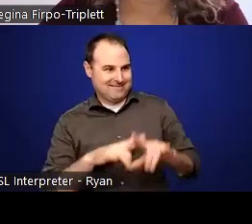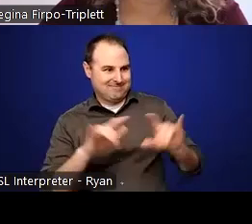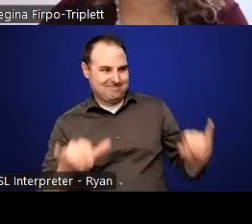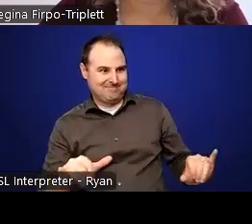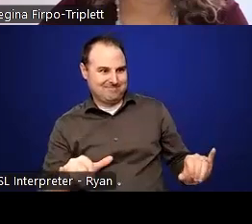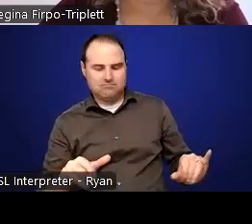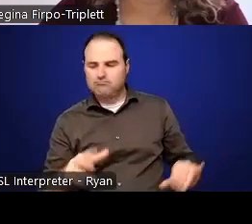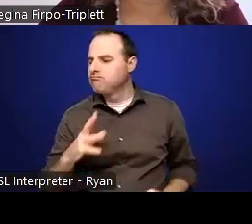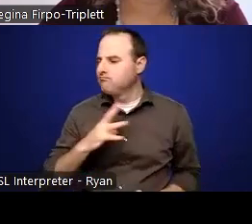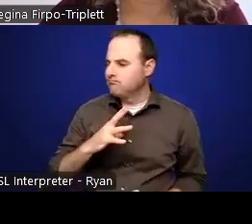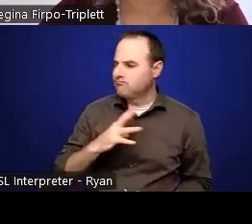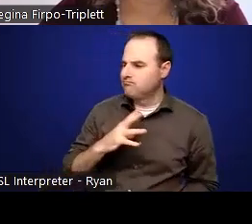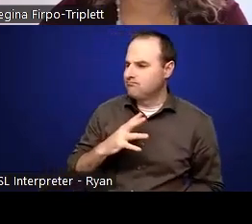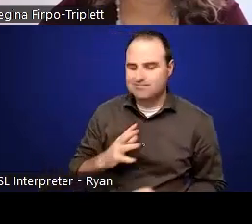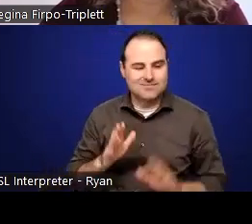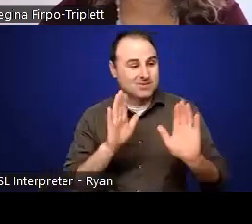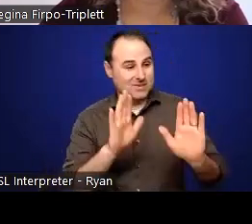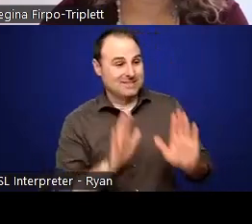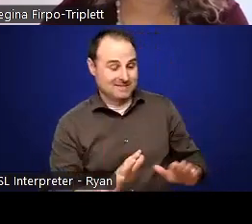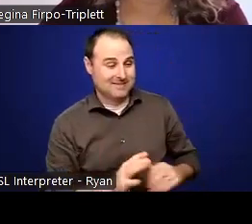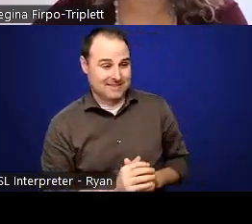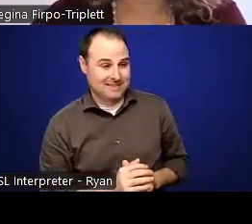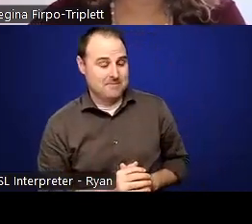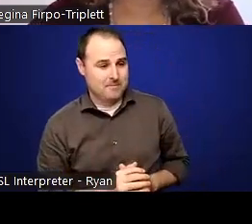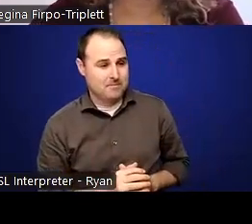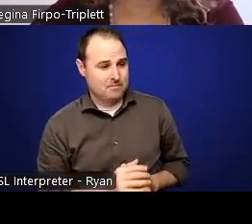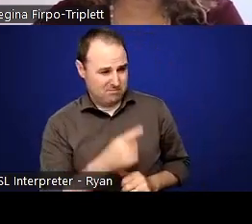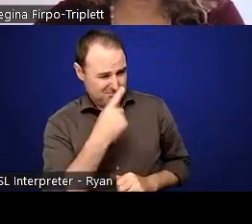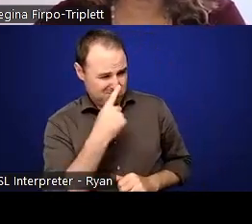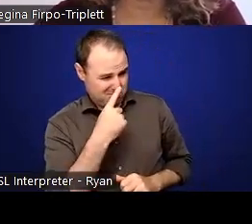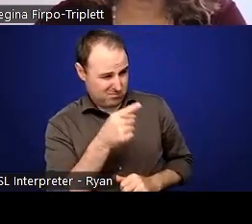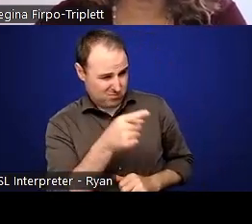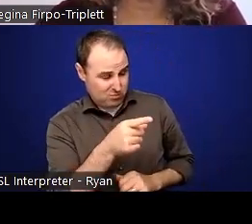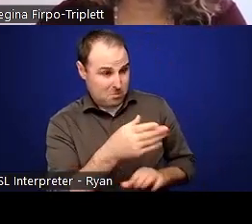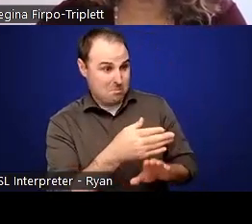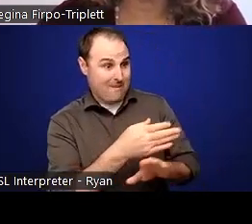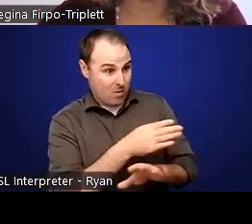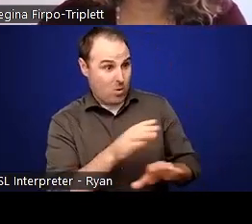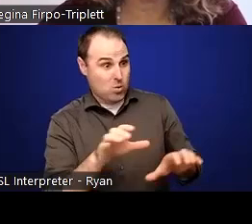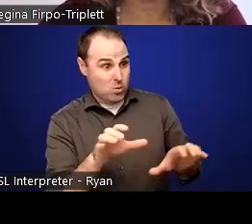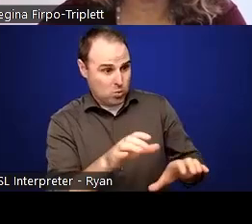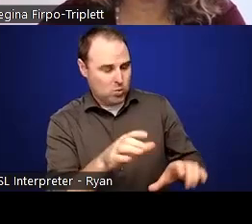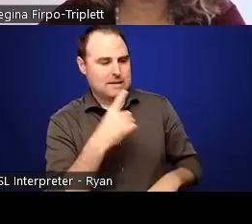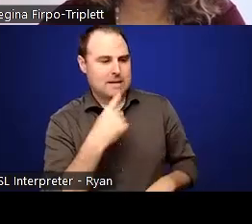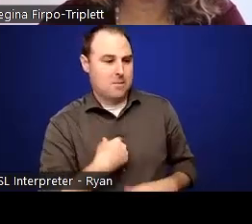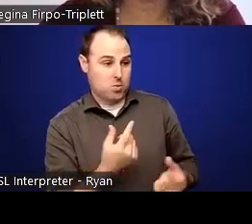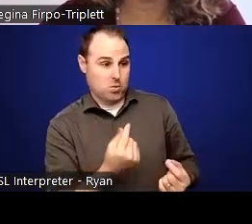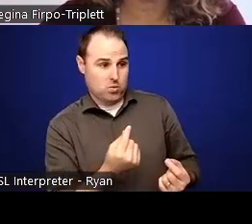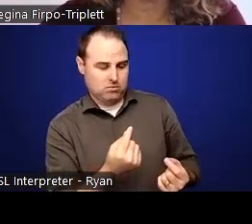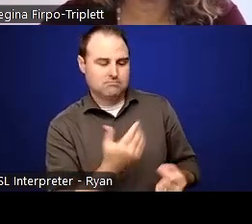Great. And if you could tell me what you're doing before you do it, I'd appreciate it.